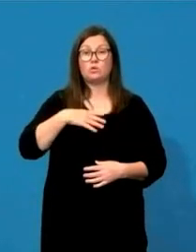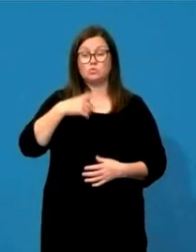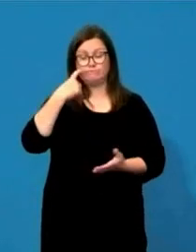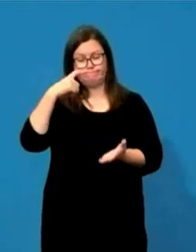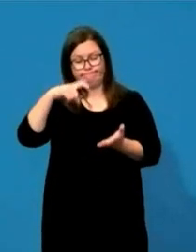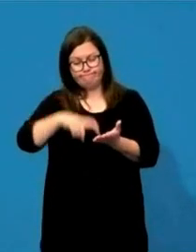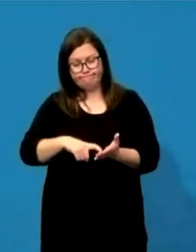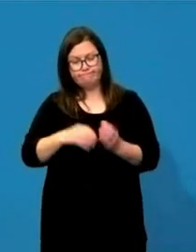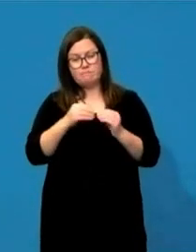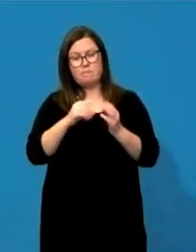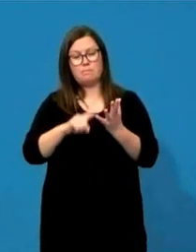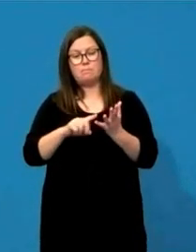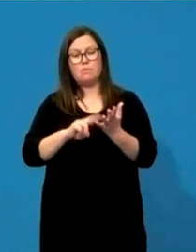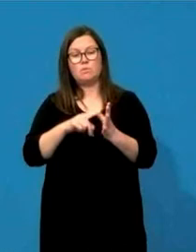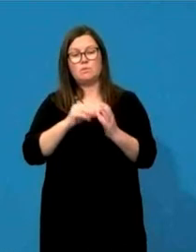work here in Fitzroy Crossing.